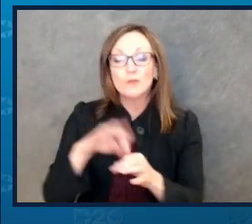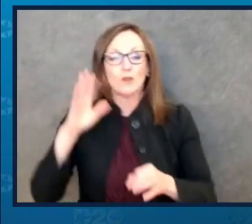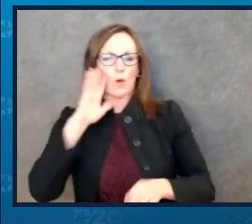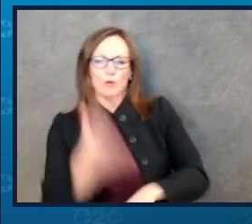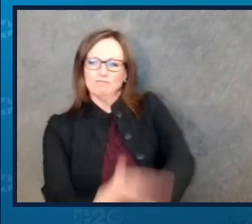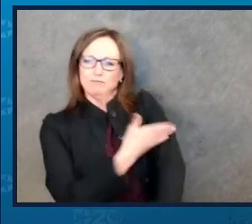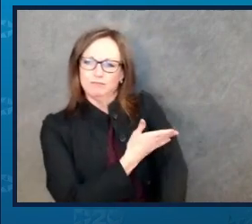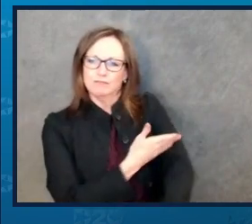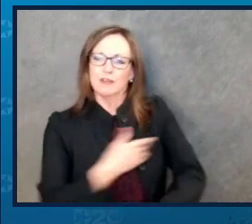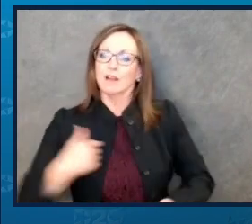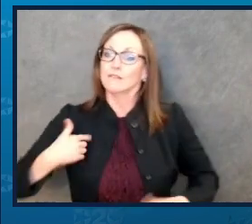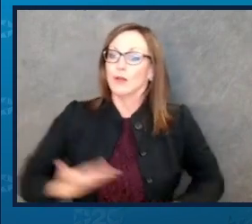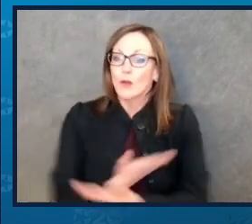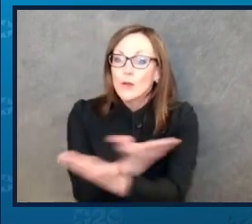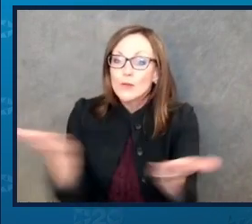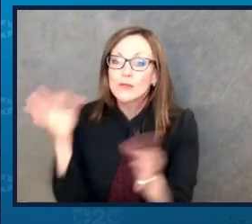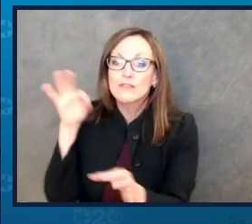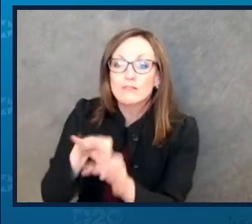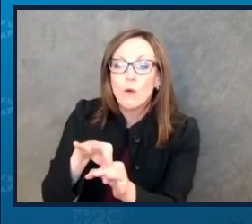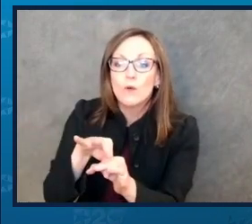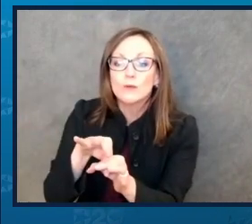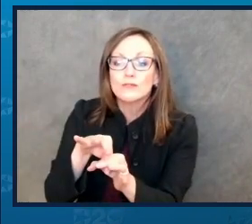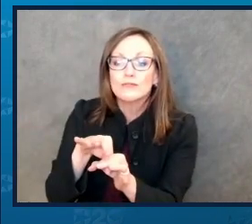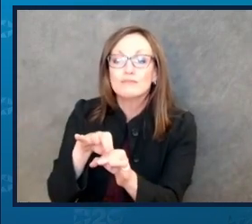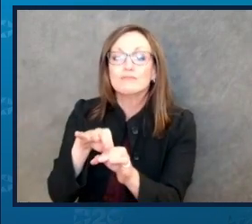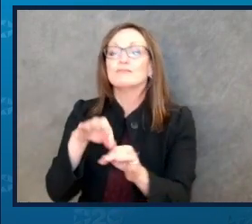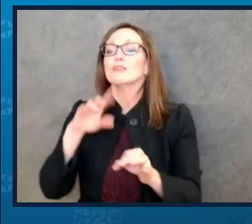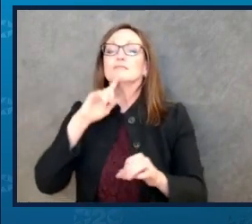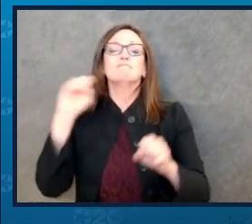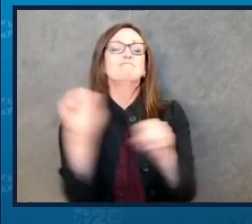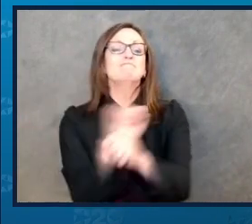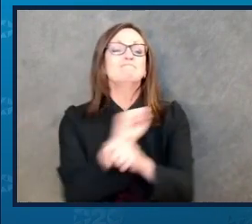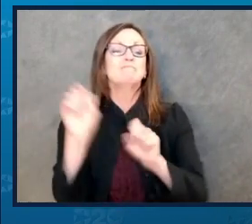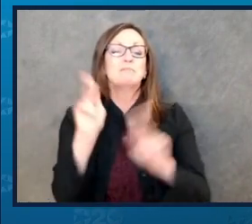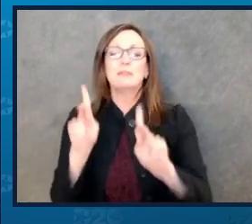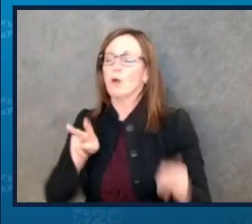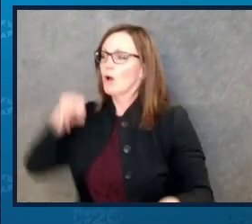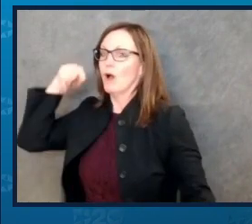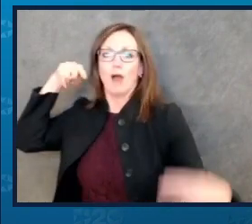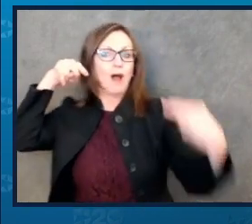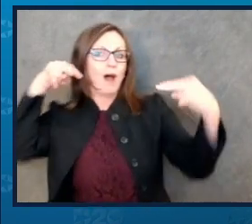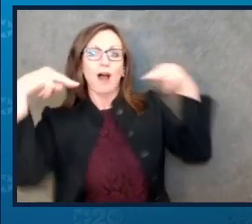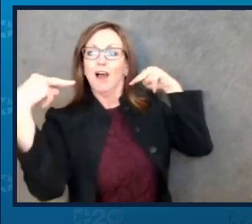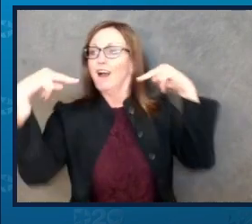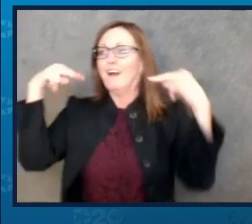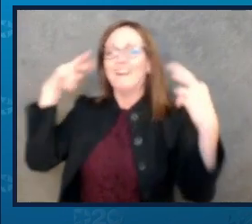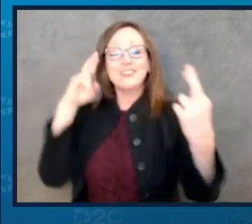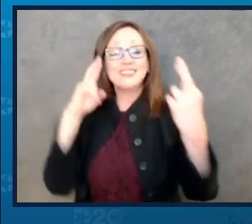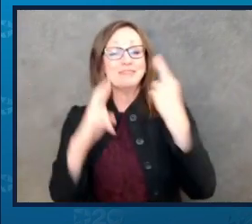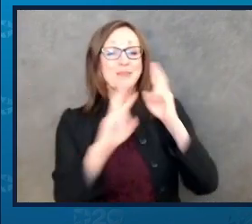TREATED WITH DIGNITY AND RESPECT IN OUR COUNTRY.